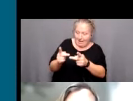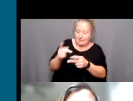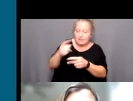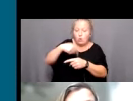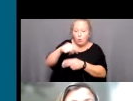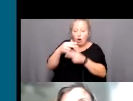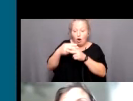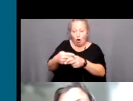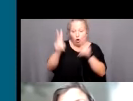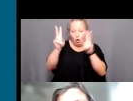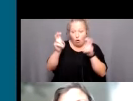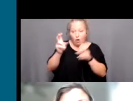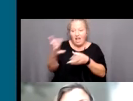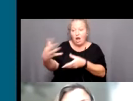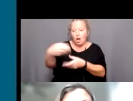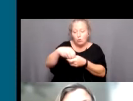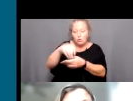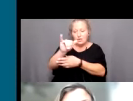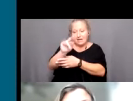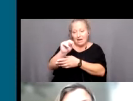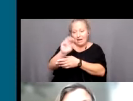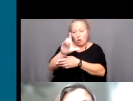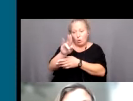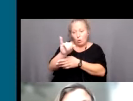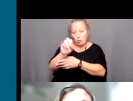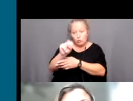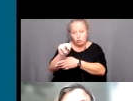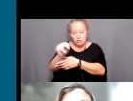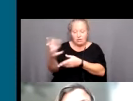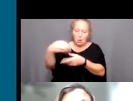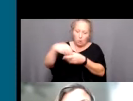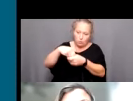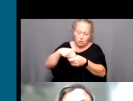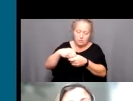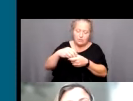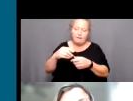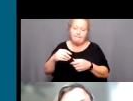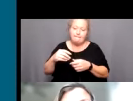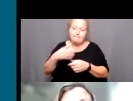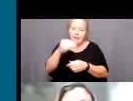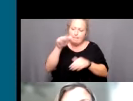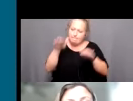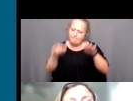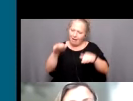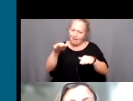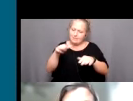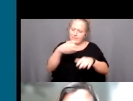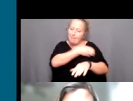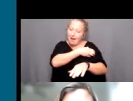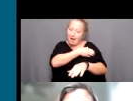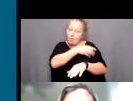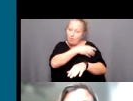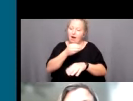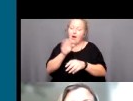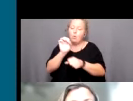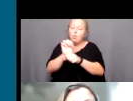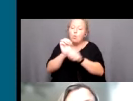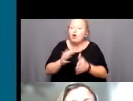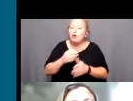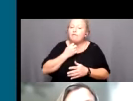this inclusion and balancing of power, worker voice. So the lack of worker